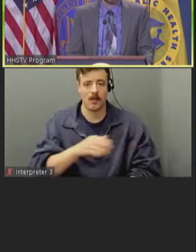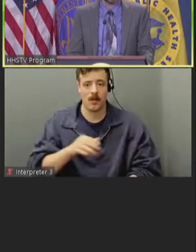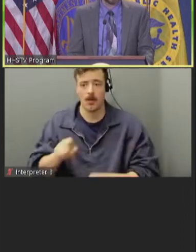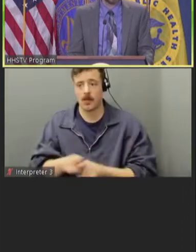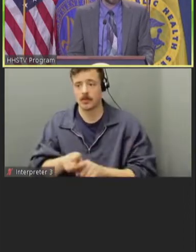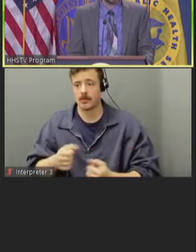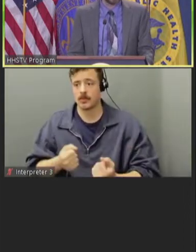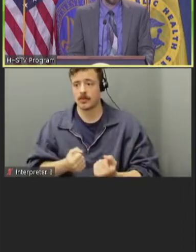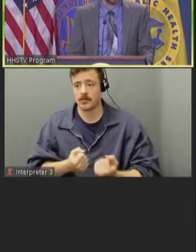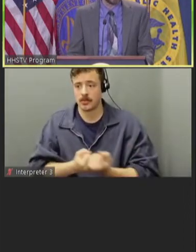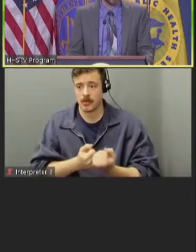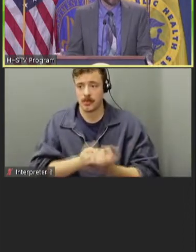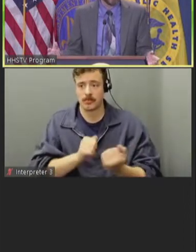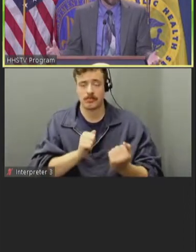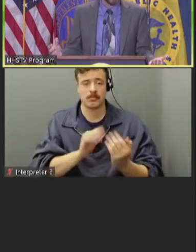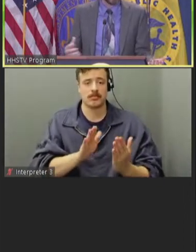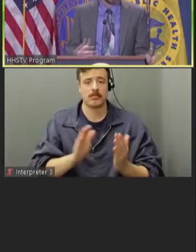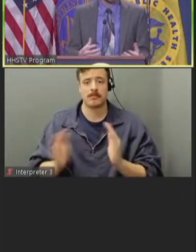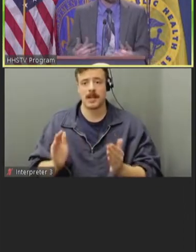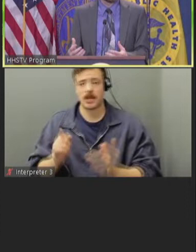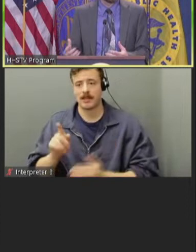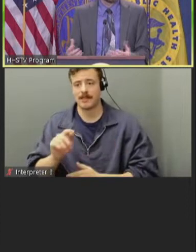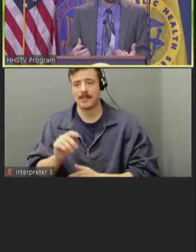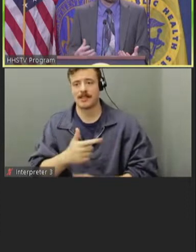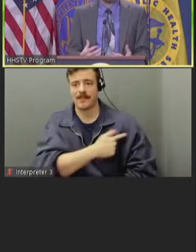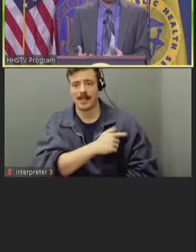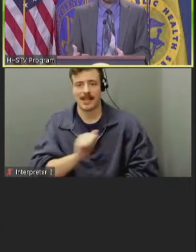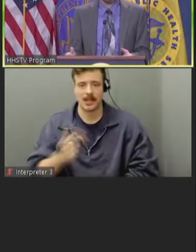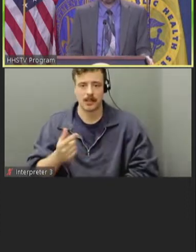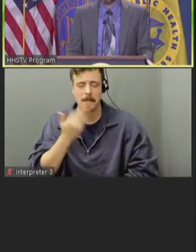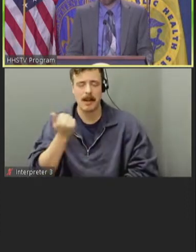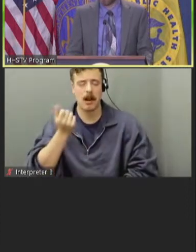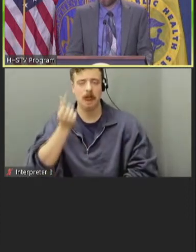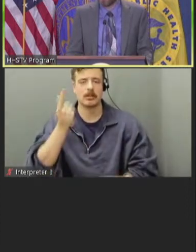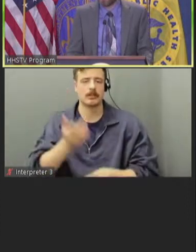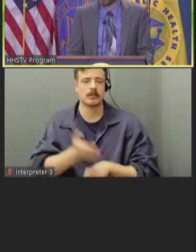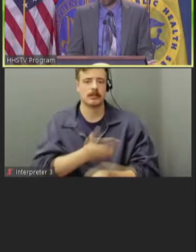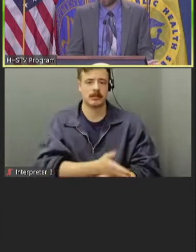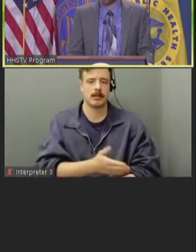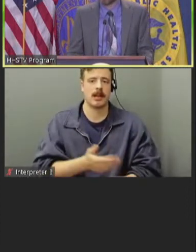of these vaccine adjuvants, again, to better understand which vaccine or which adjuvants